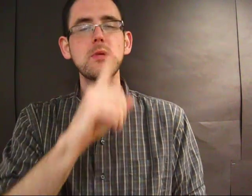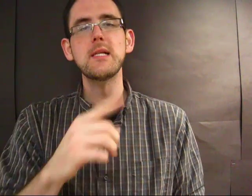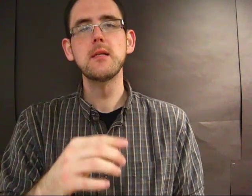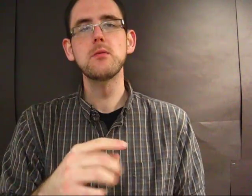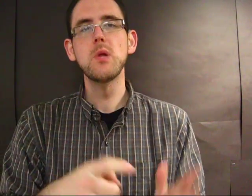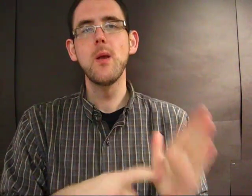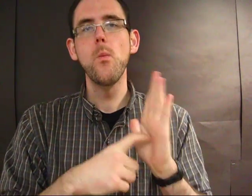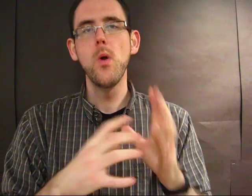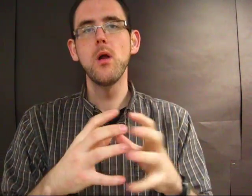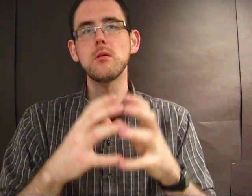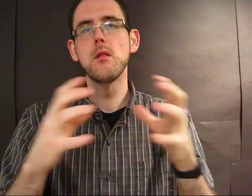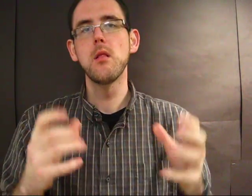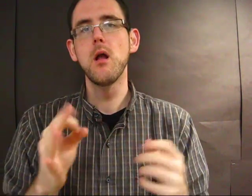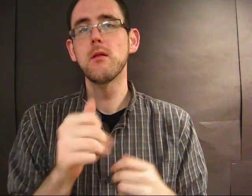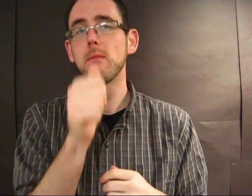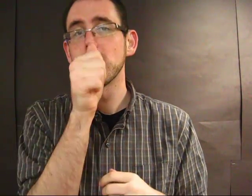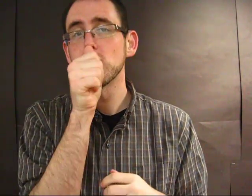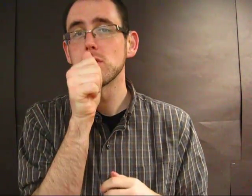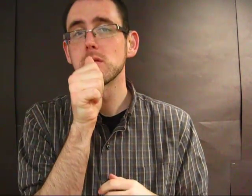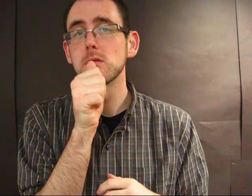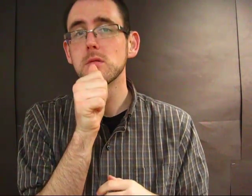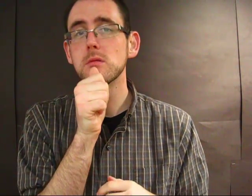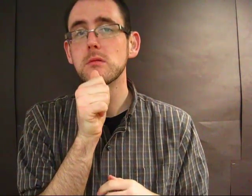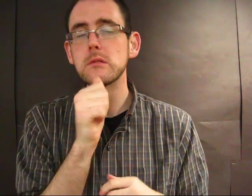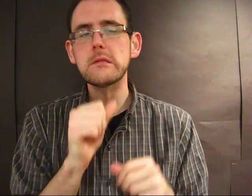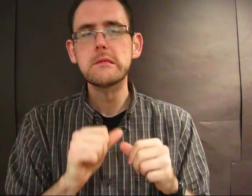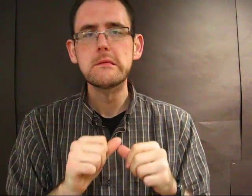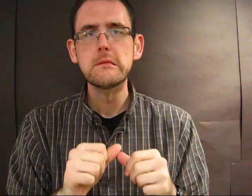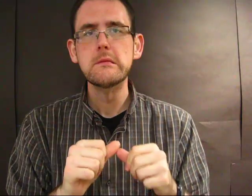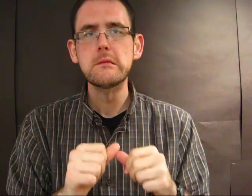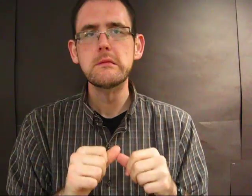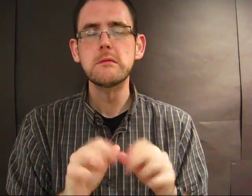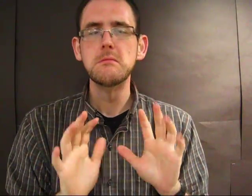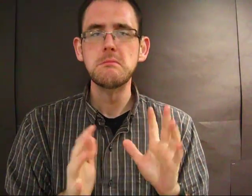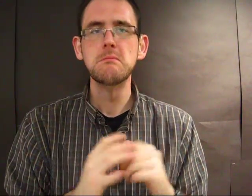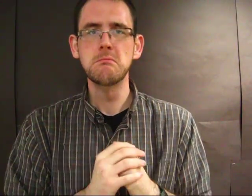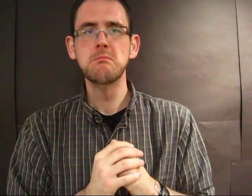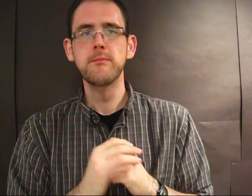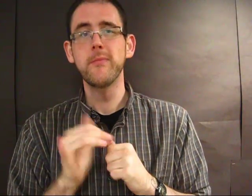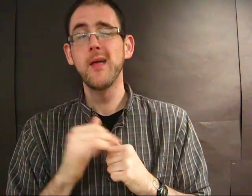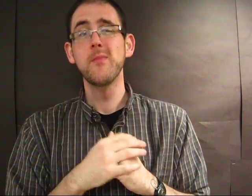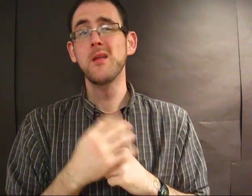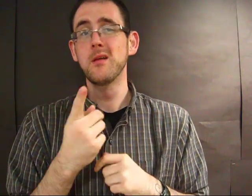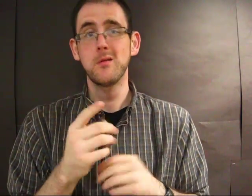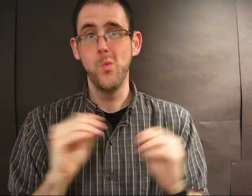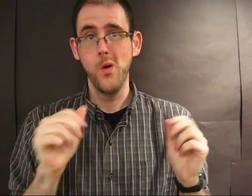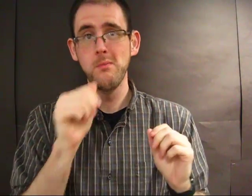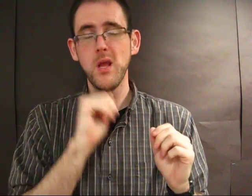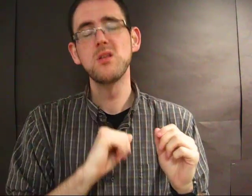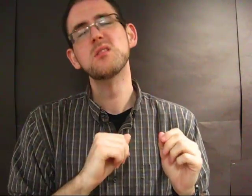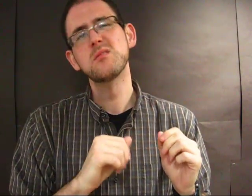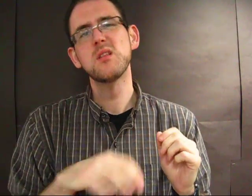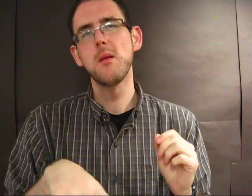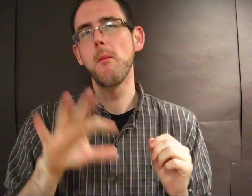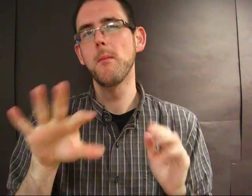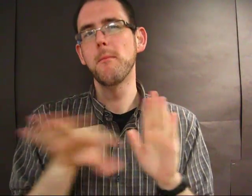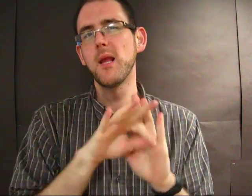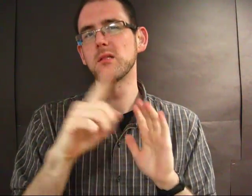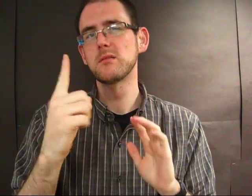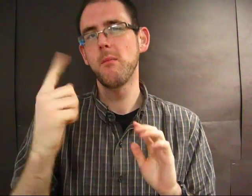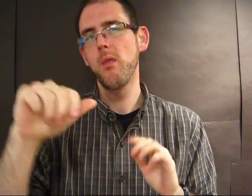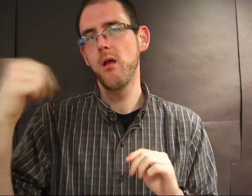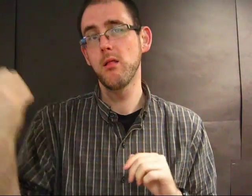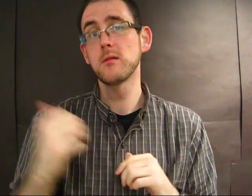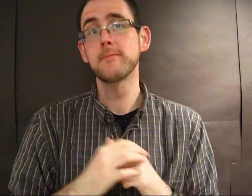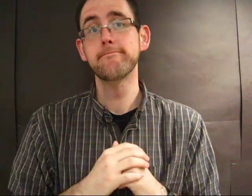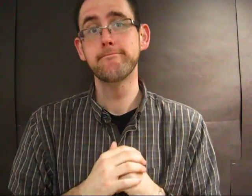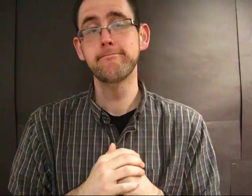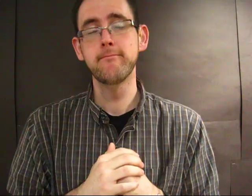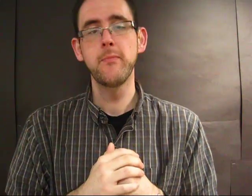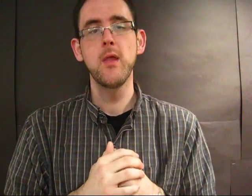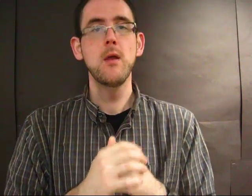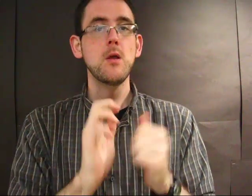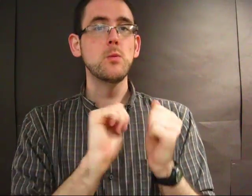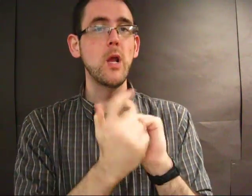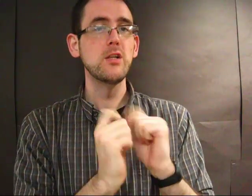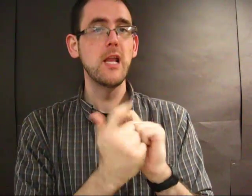It really requires a lot of patience and persistence. If you don't have either, pick something else.